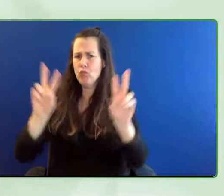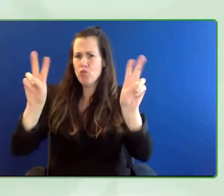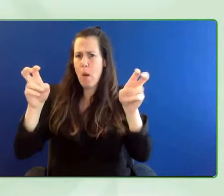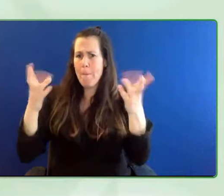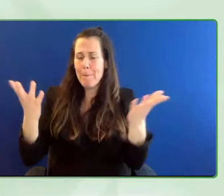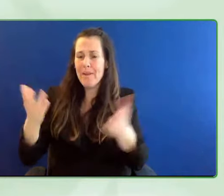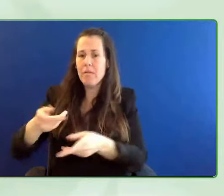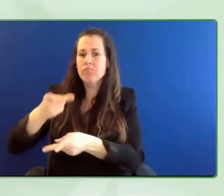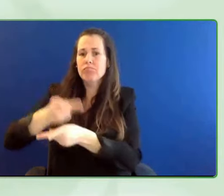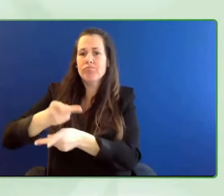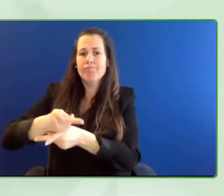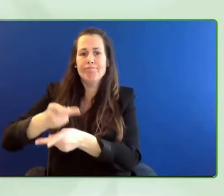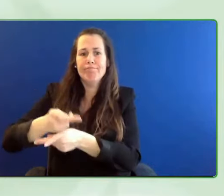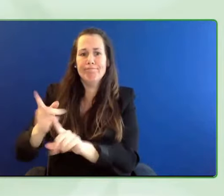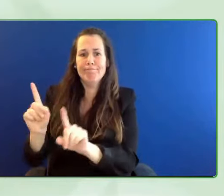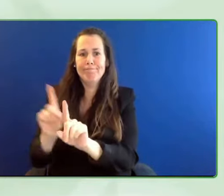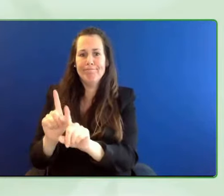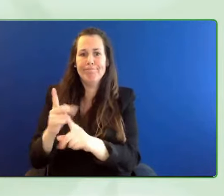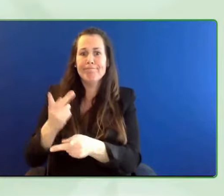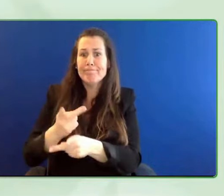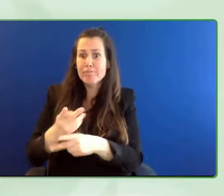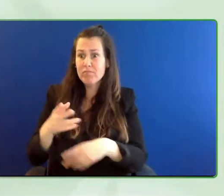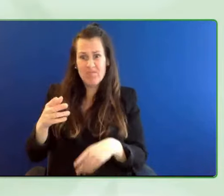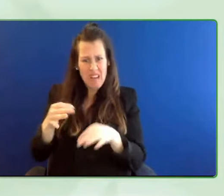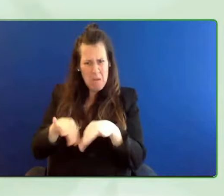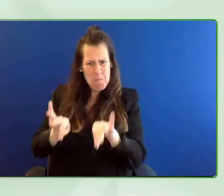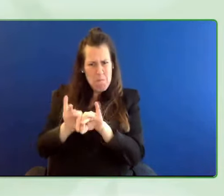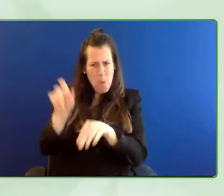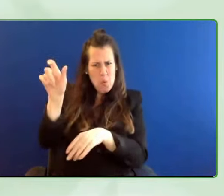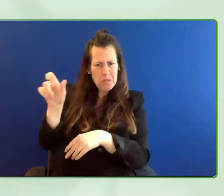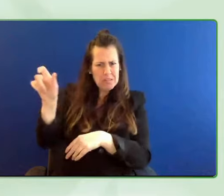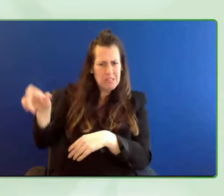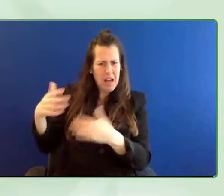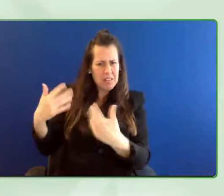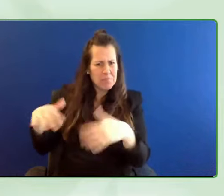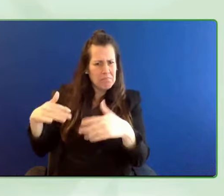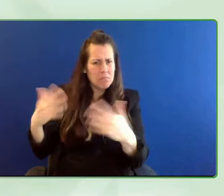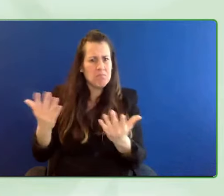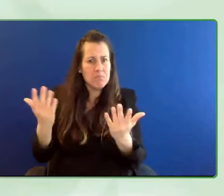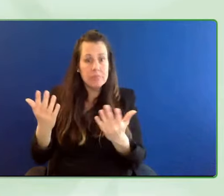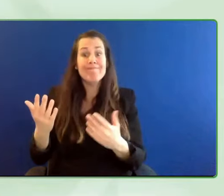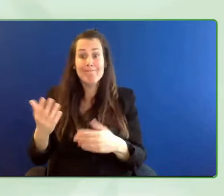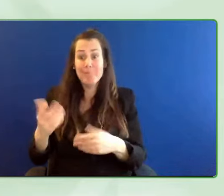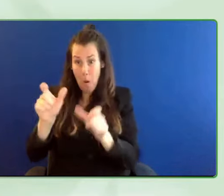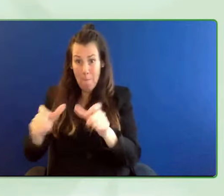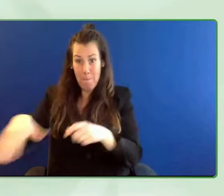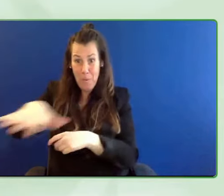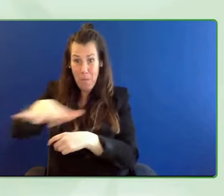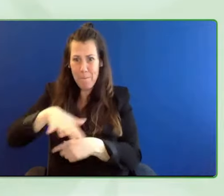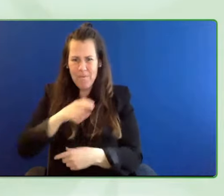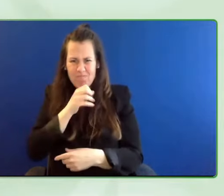This is a very important subject matter that we have been dealing with in the global initiative